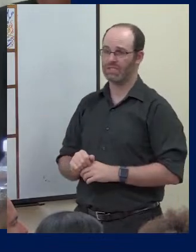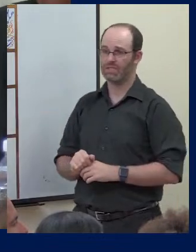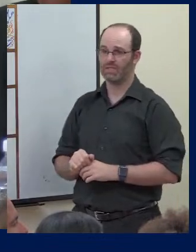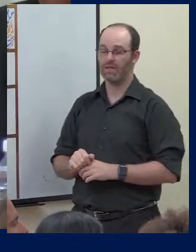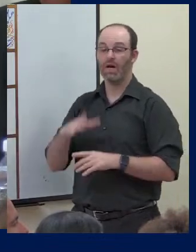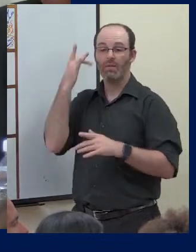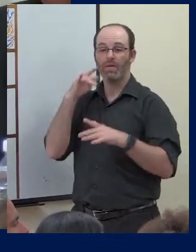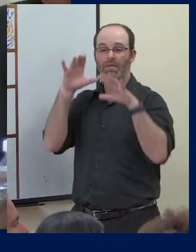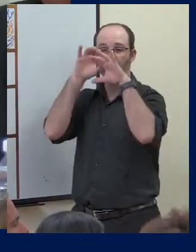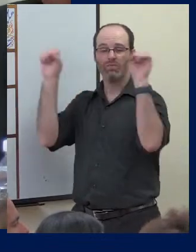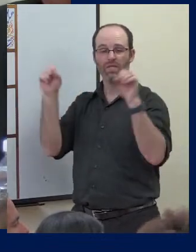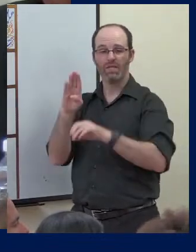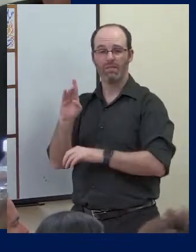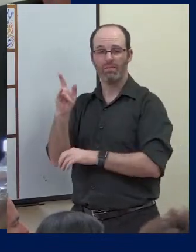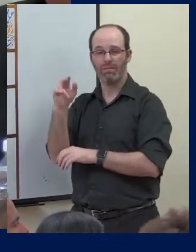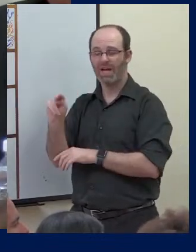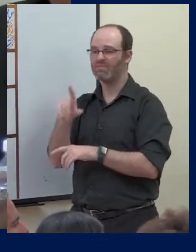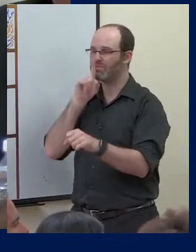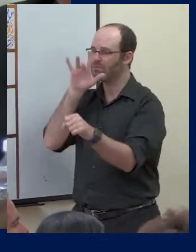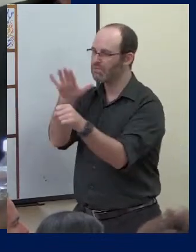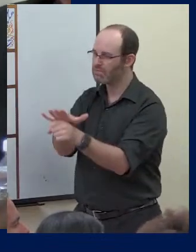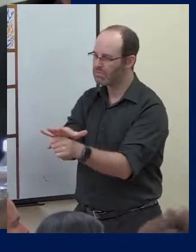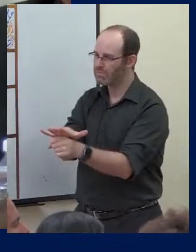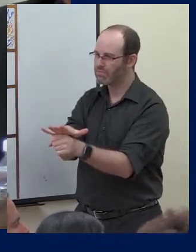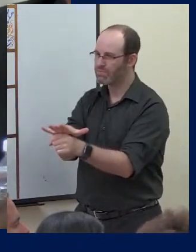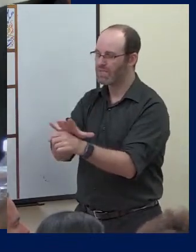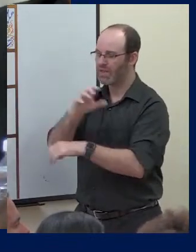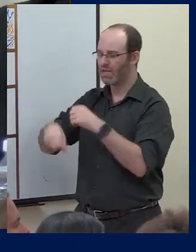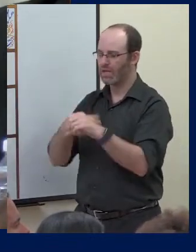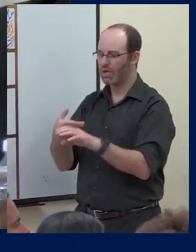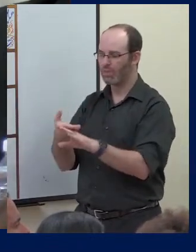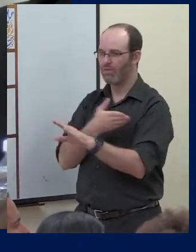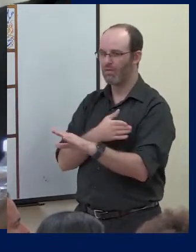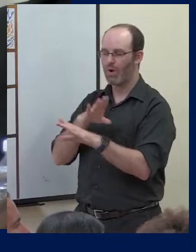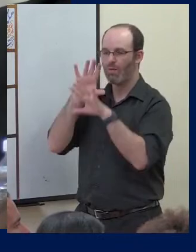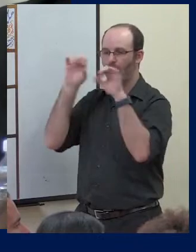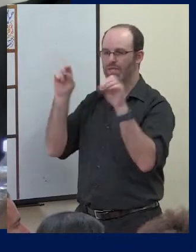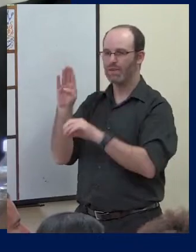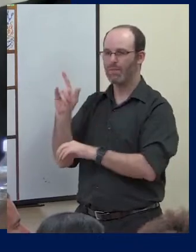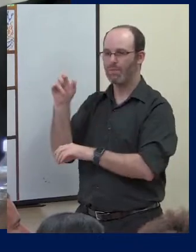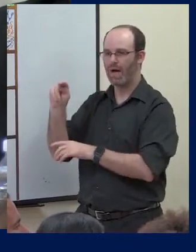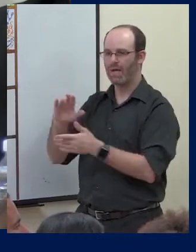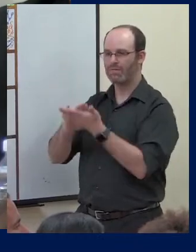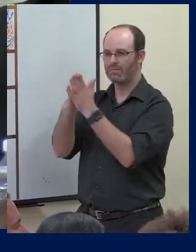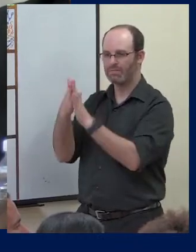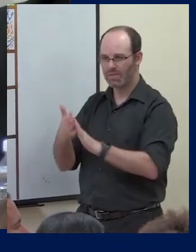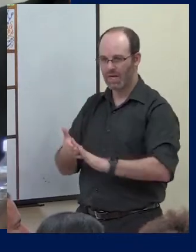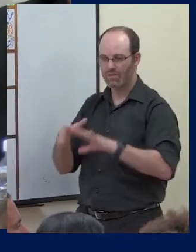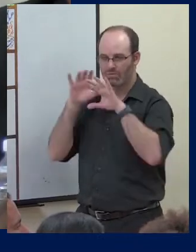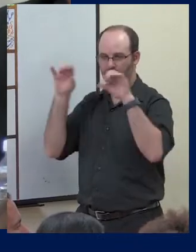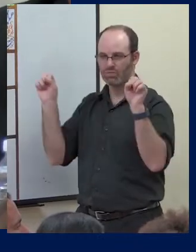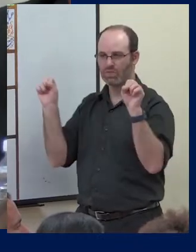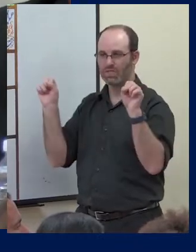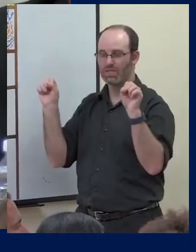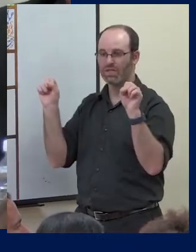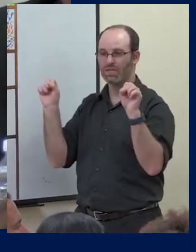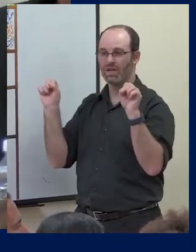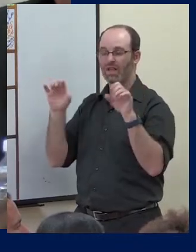President Biden made commitment to it. The year before President Biden took office, the federal government, HHS devoted about